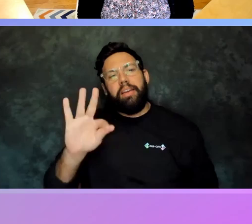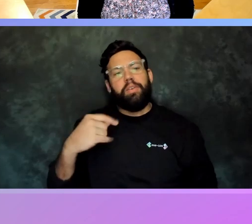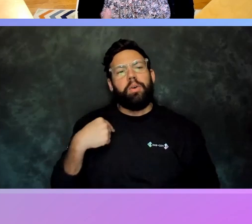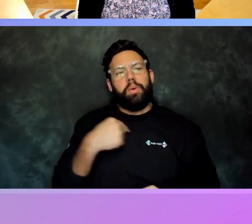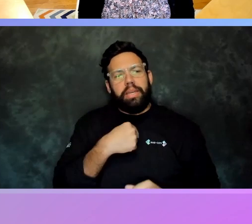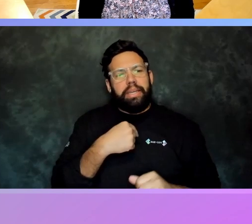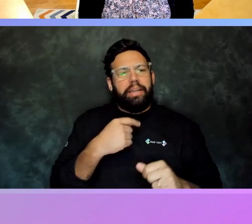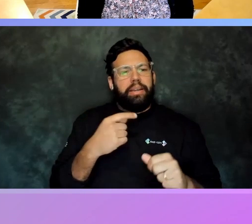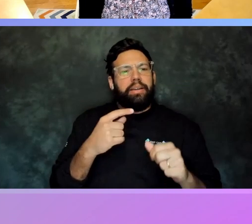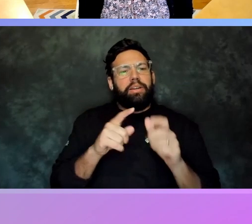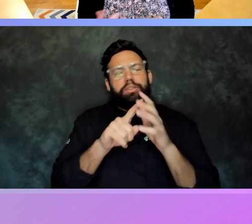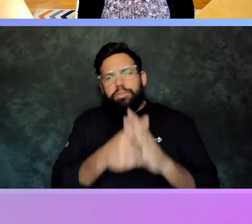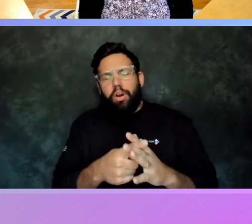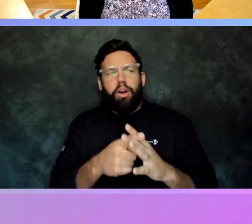[CARIE] Thank you, Tilly and